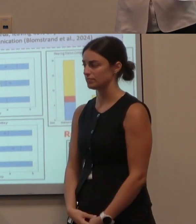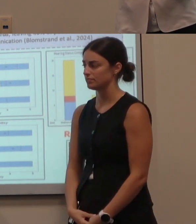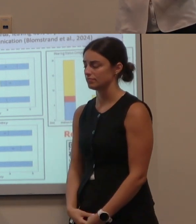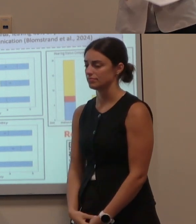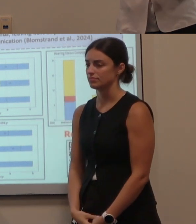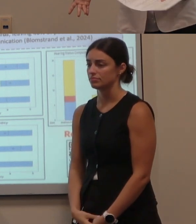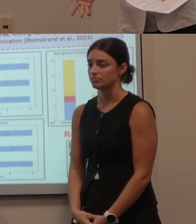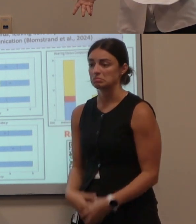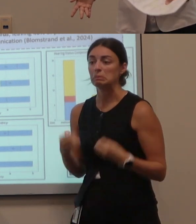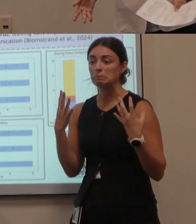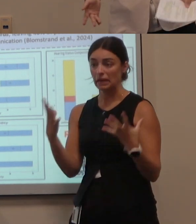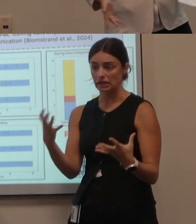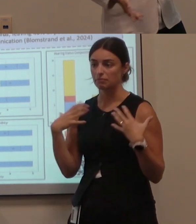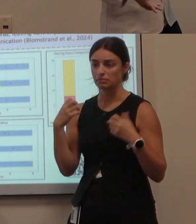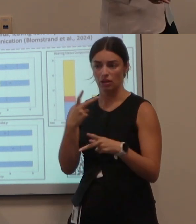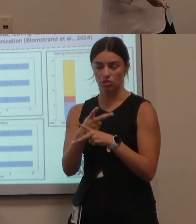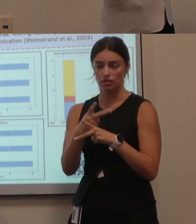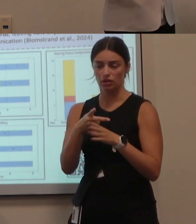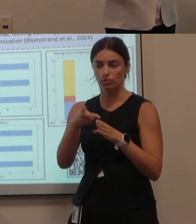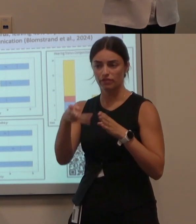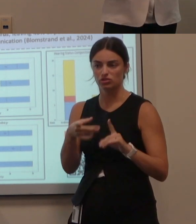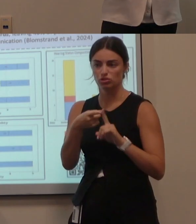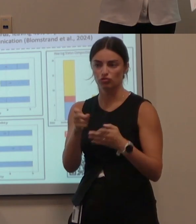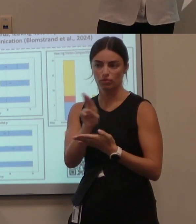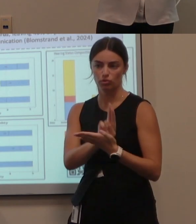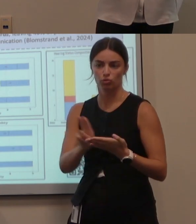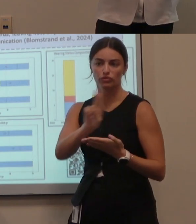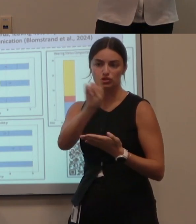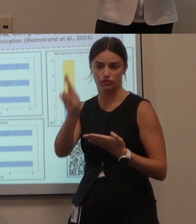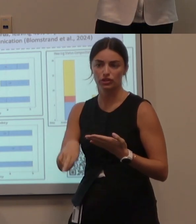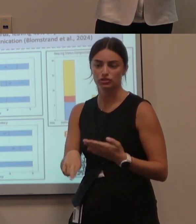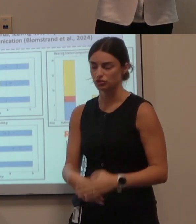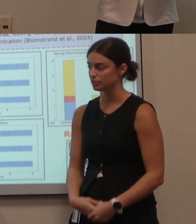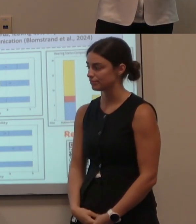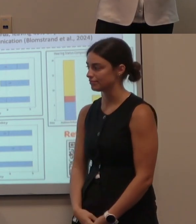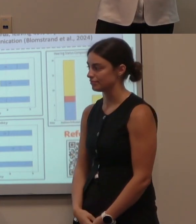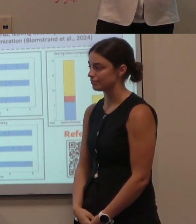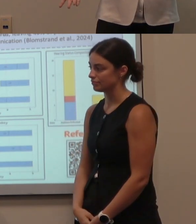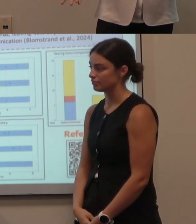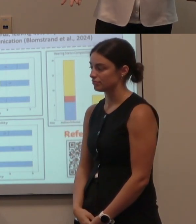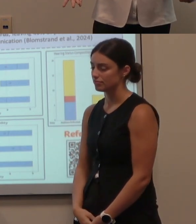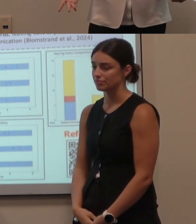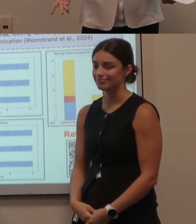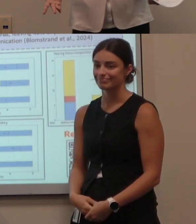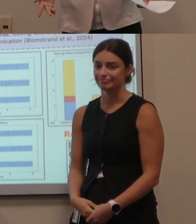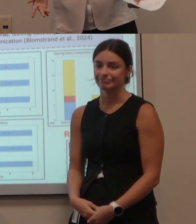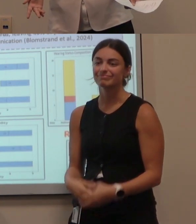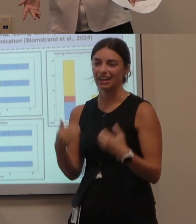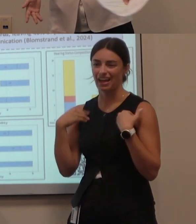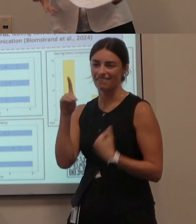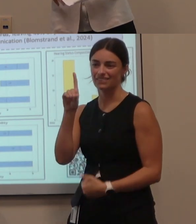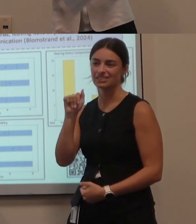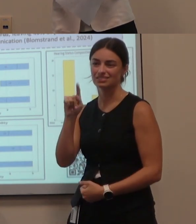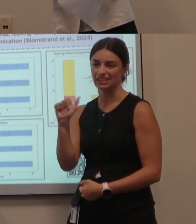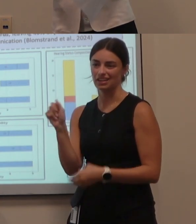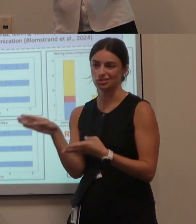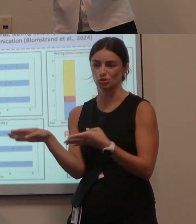So this makes that the data skew is present because the findings